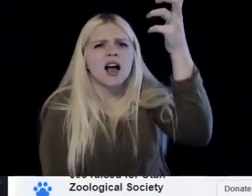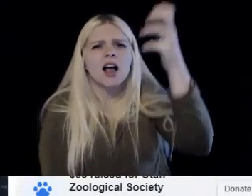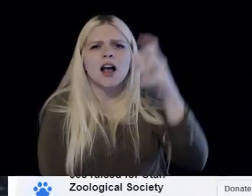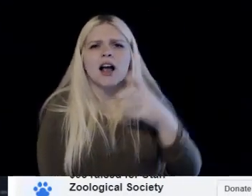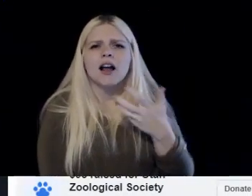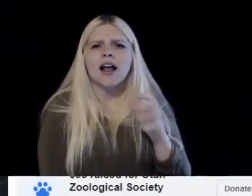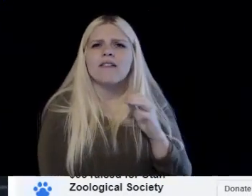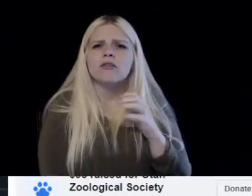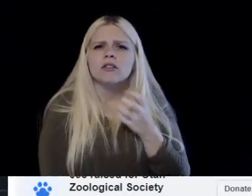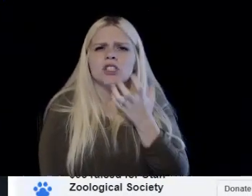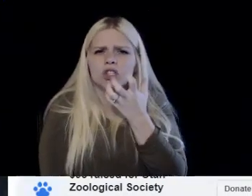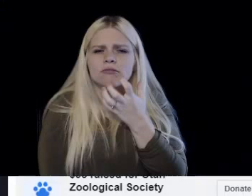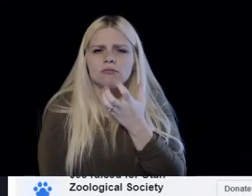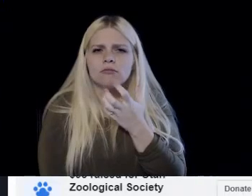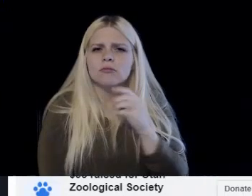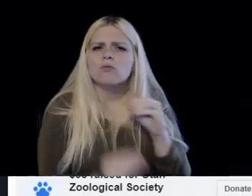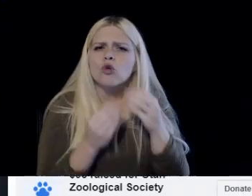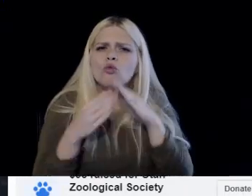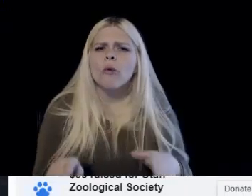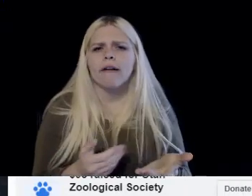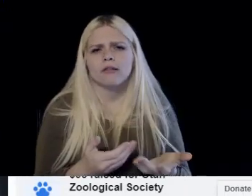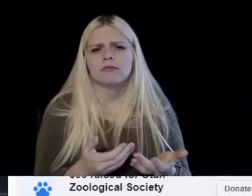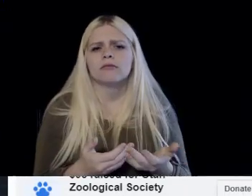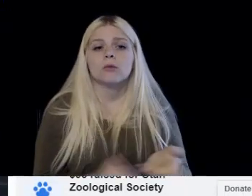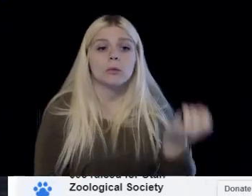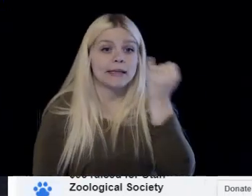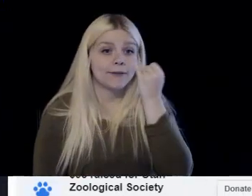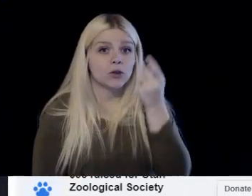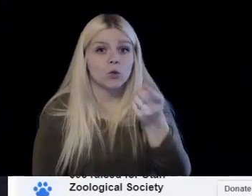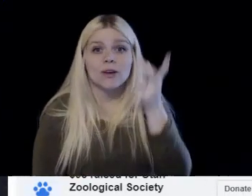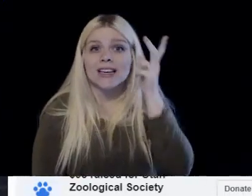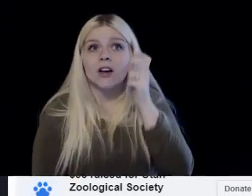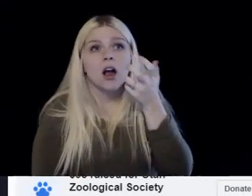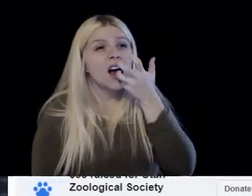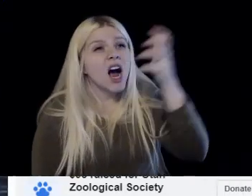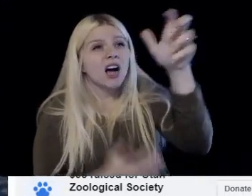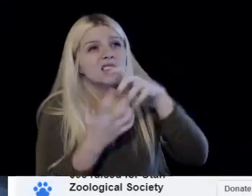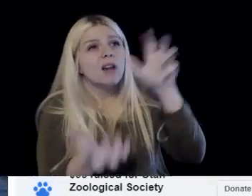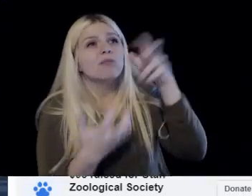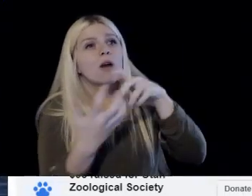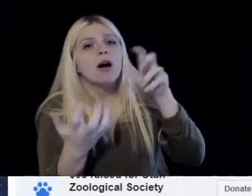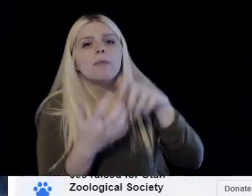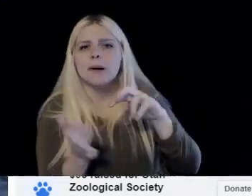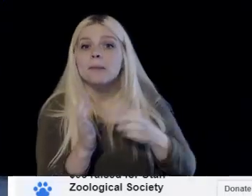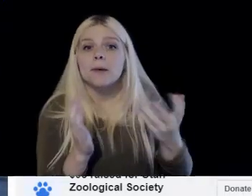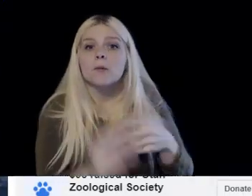much, much more quiet. So if you hear barking, that is definitely a sea lion and not a seal.